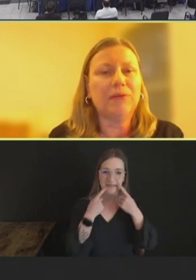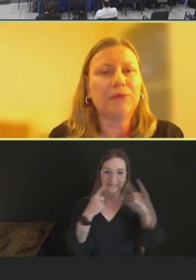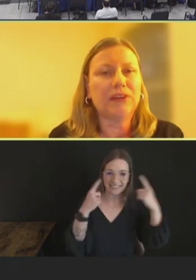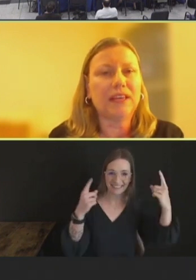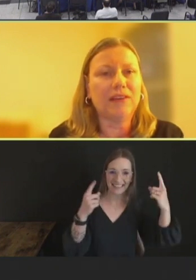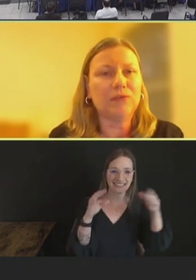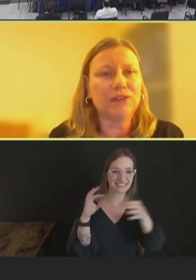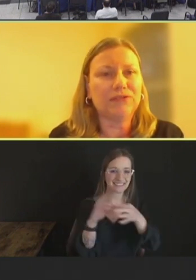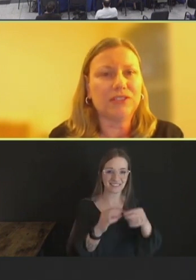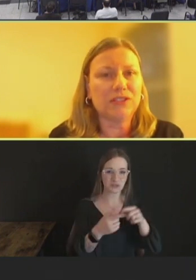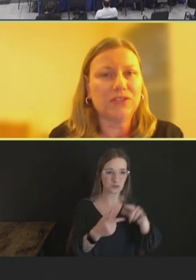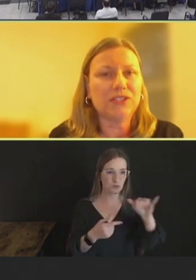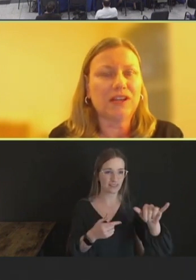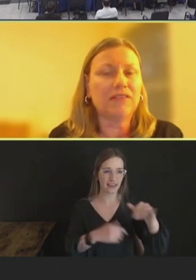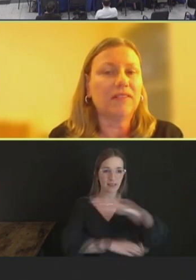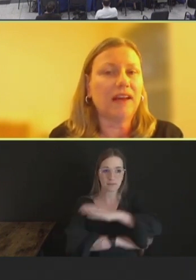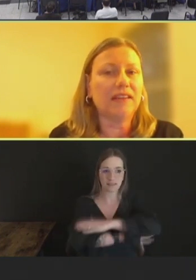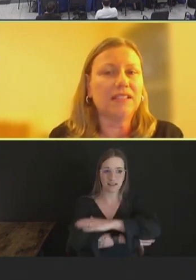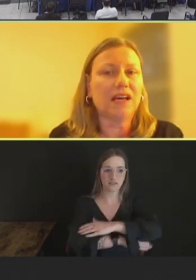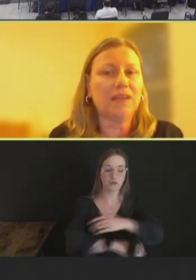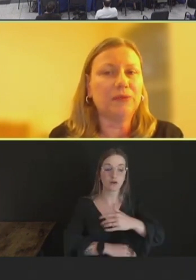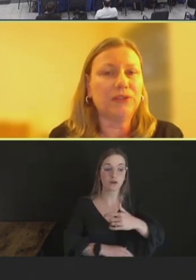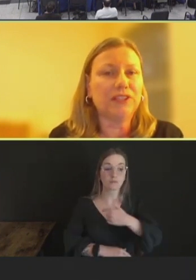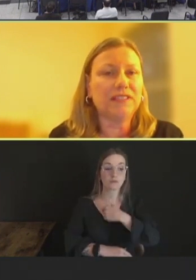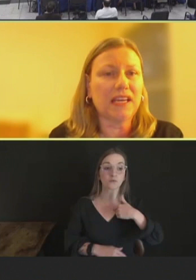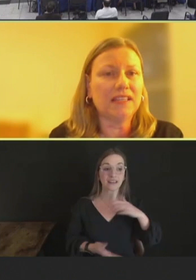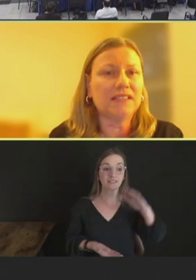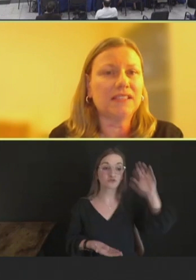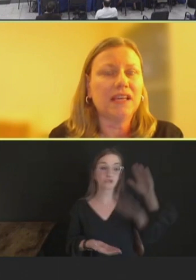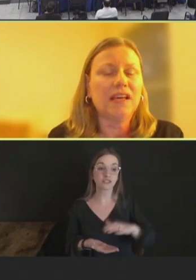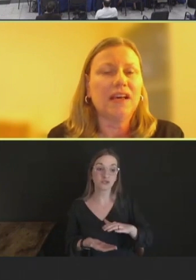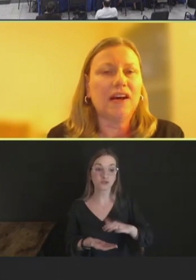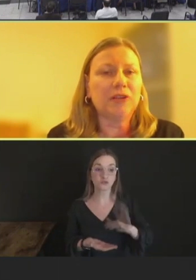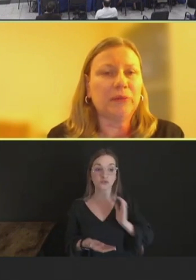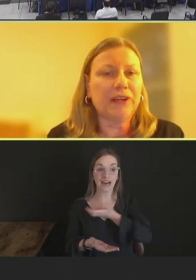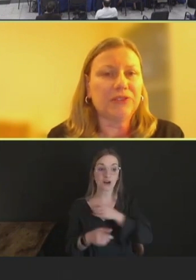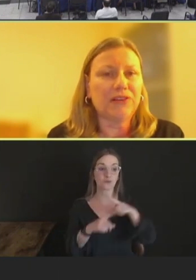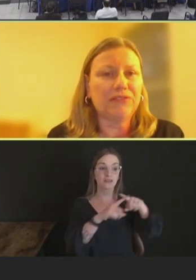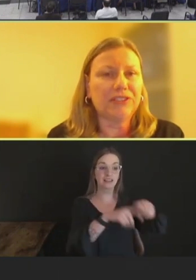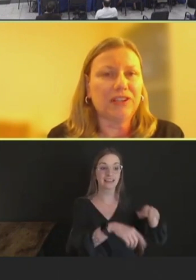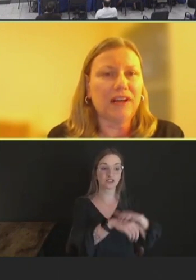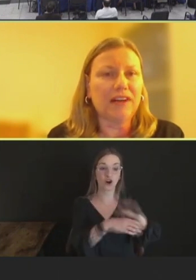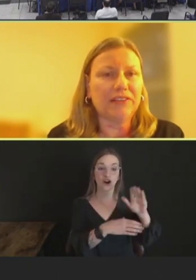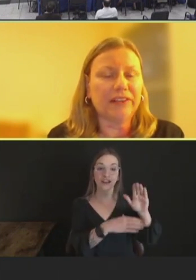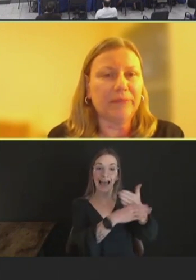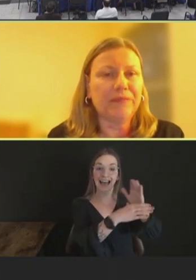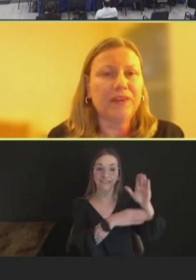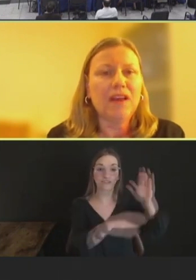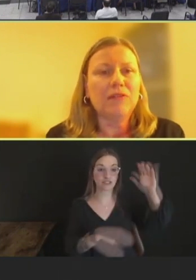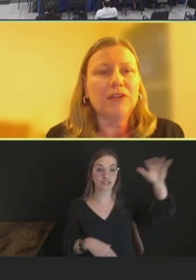Again, we've reduced our reliance on imputed dates compared to our original algorithm.